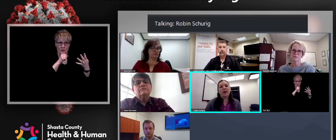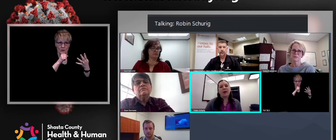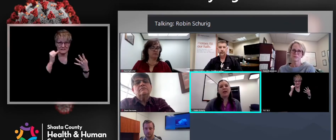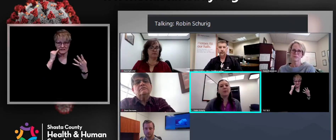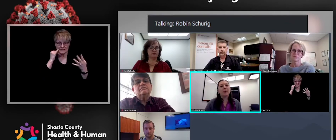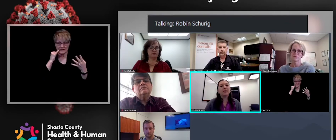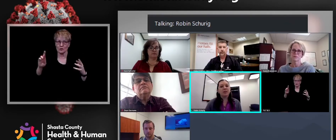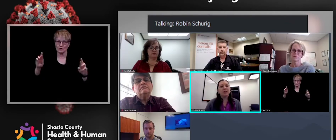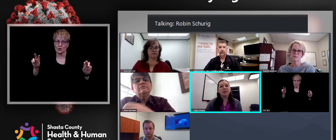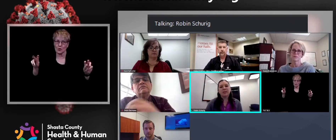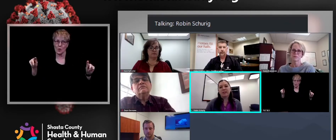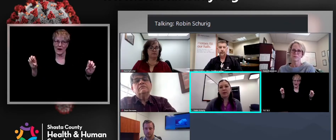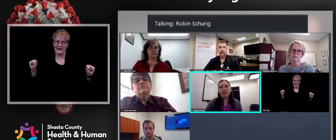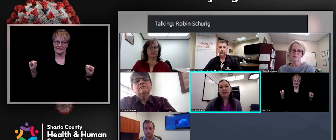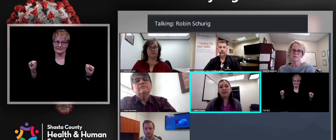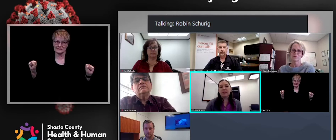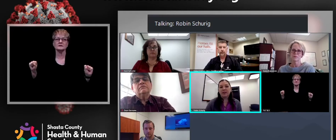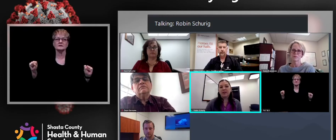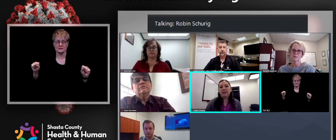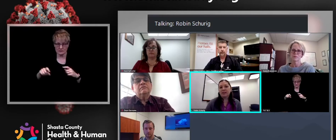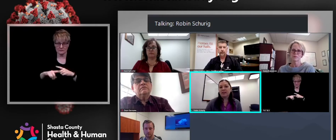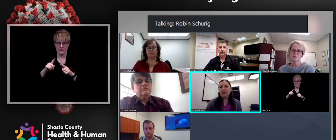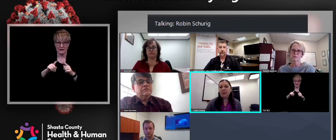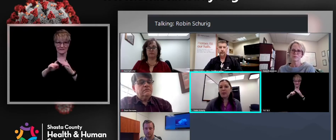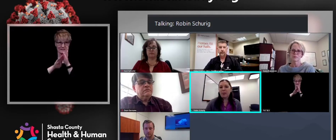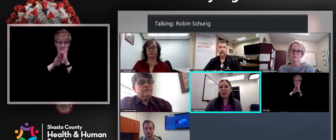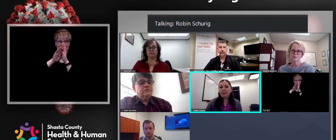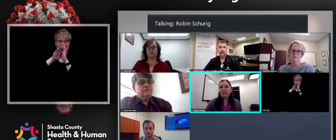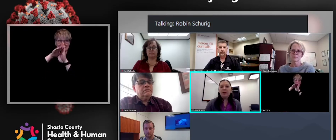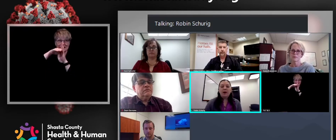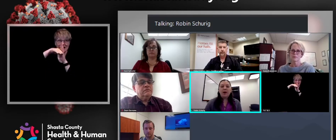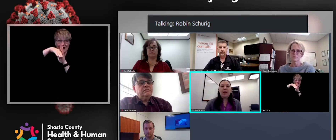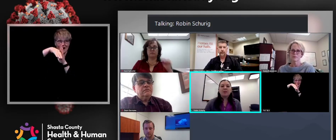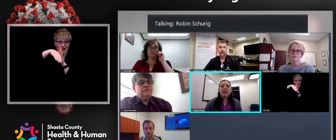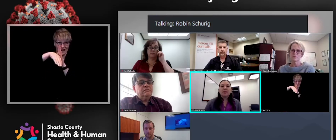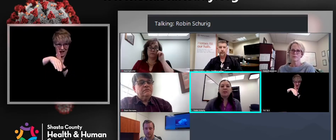and if our case rate continues to decrease, even if it is still in the purple. Our case